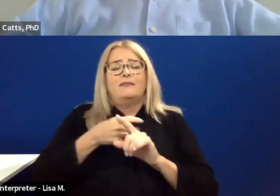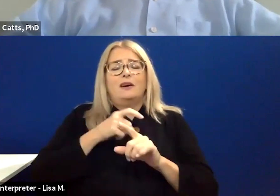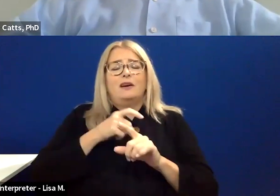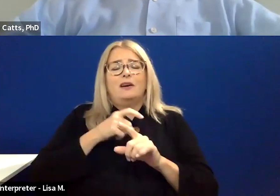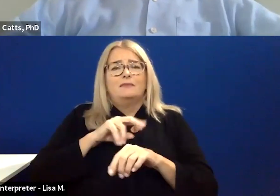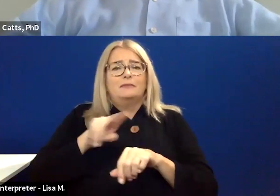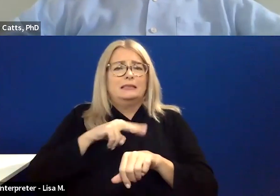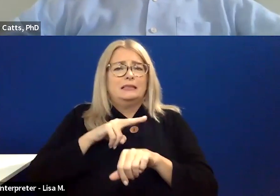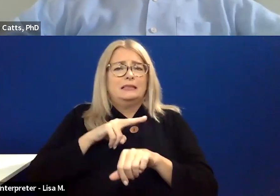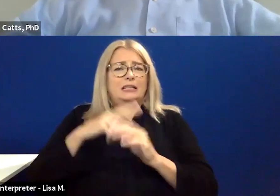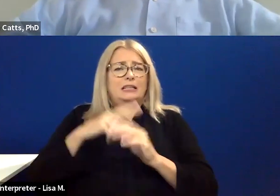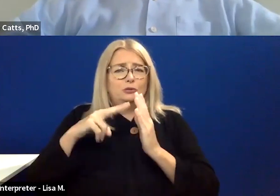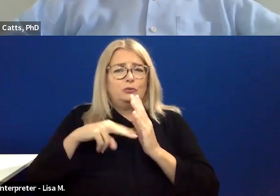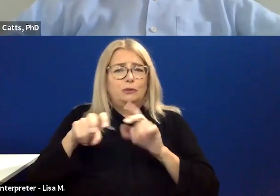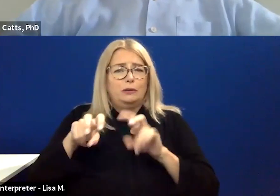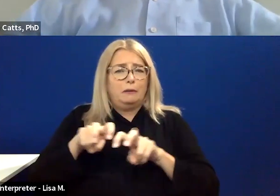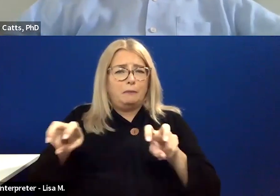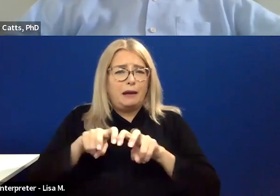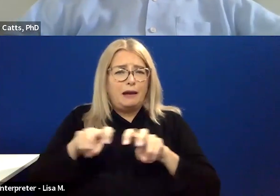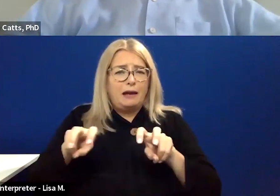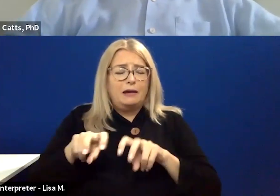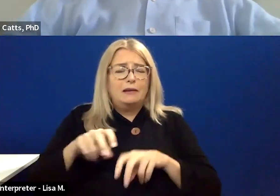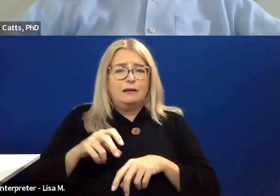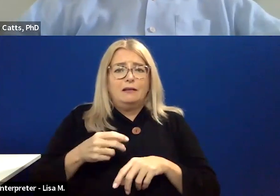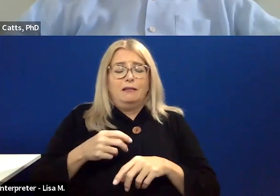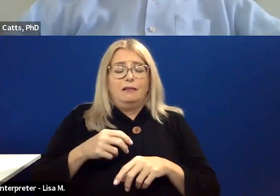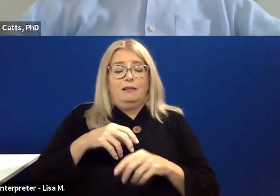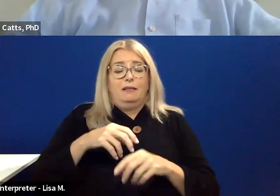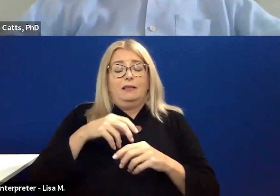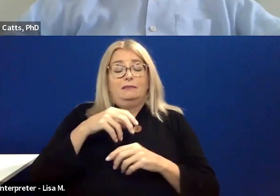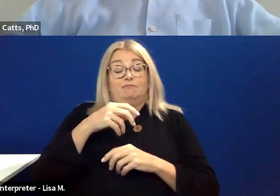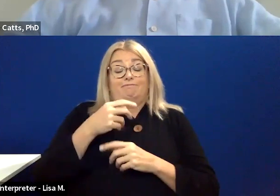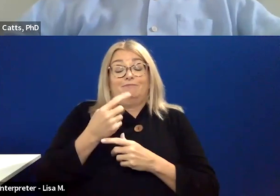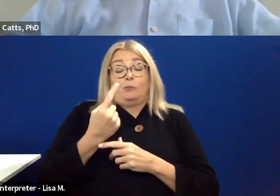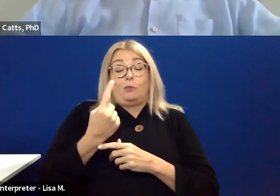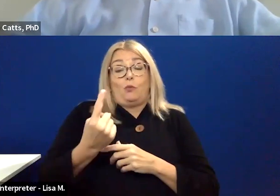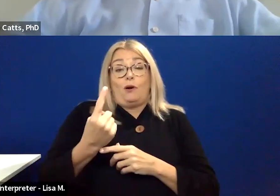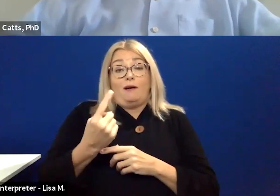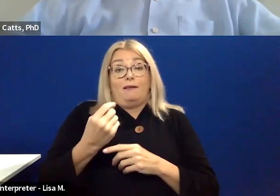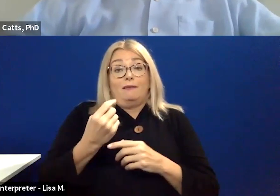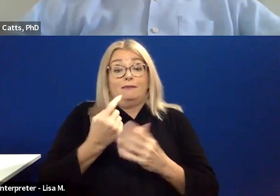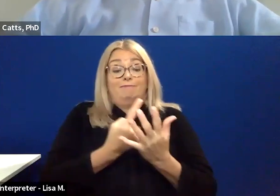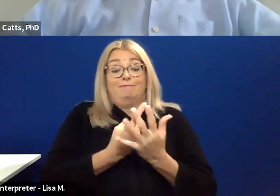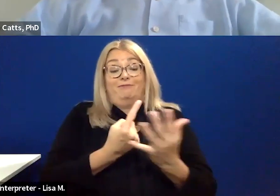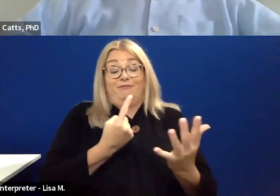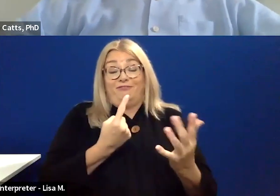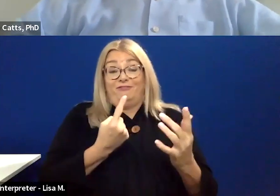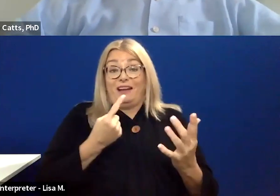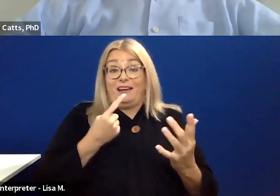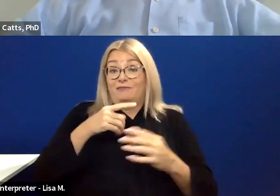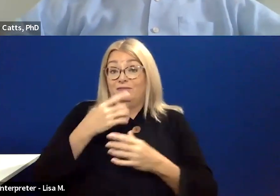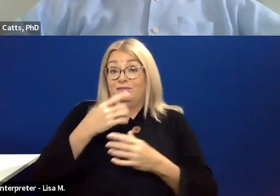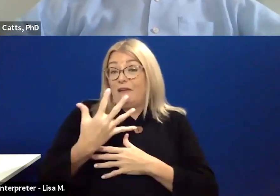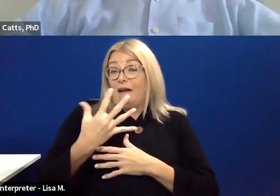reading instruction and we ironically are are looking at that as a hot topic today